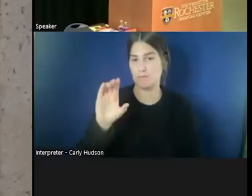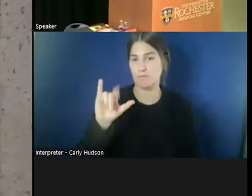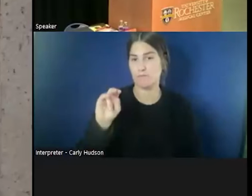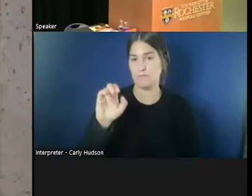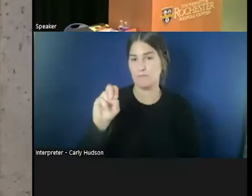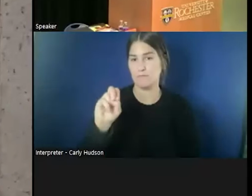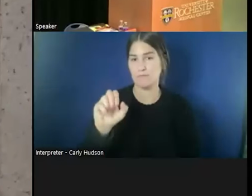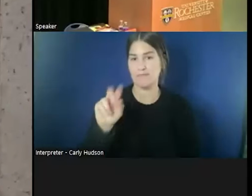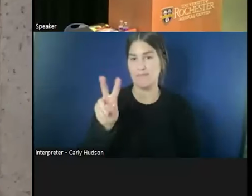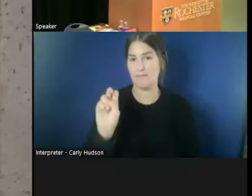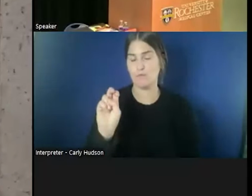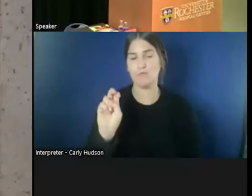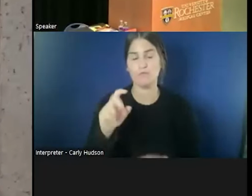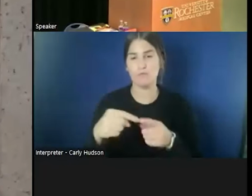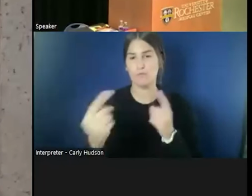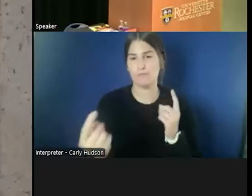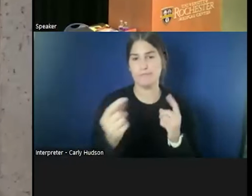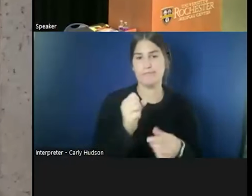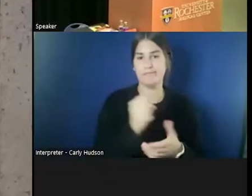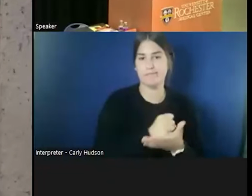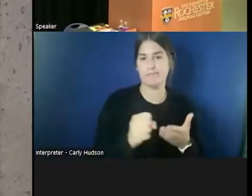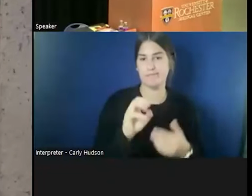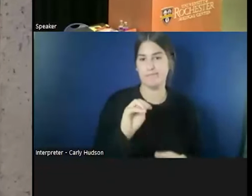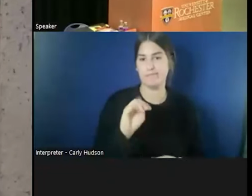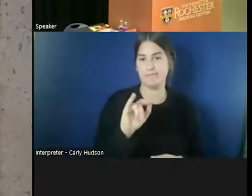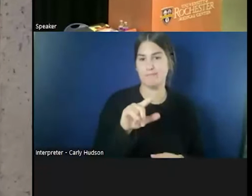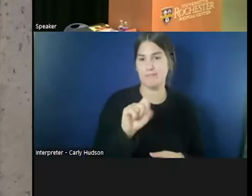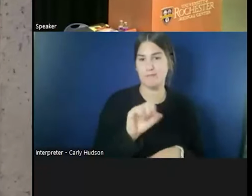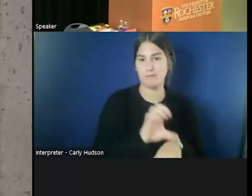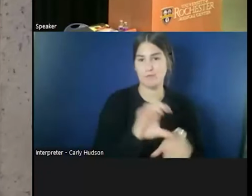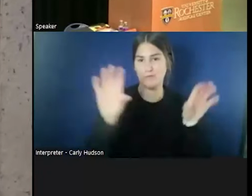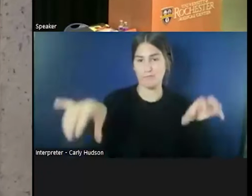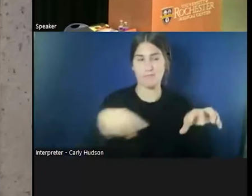across the street from St Michael's Church was the which is the pillar of the Latino Community